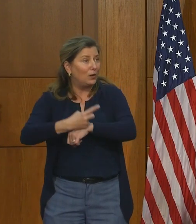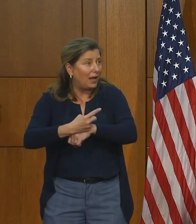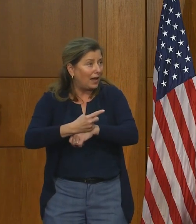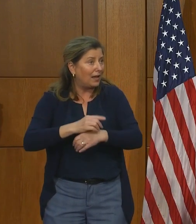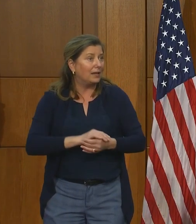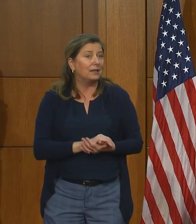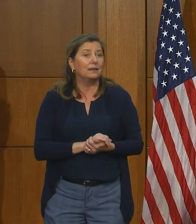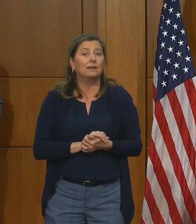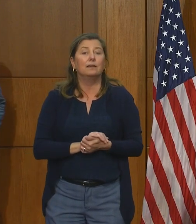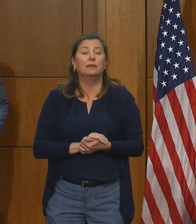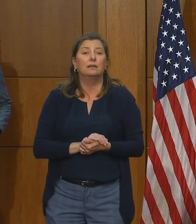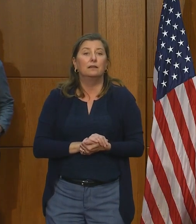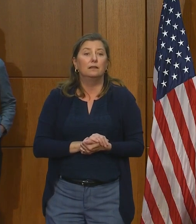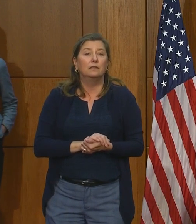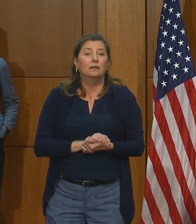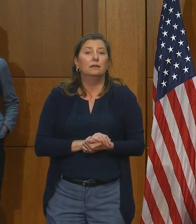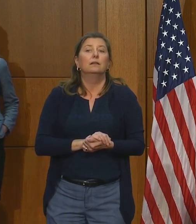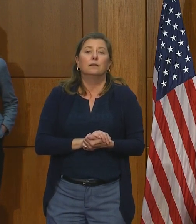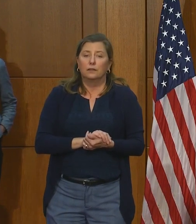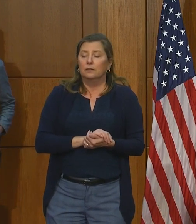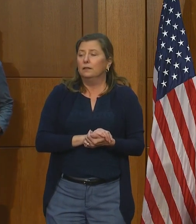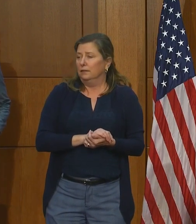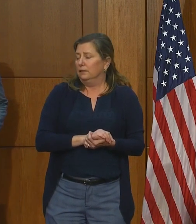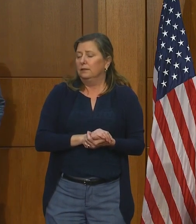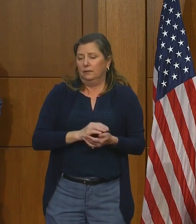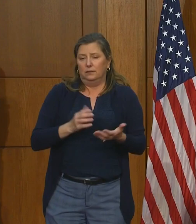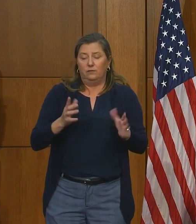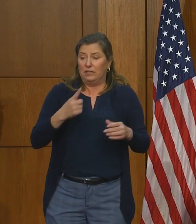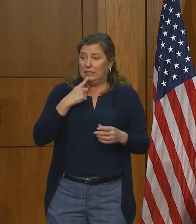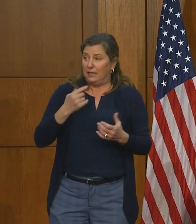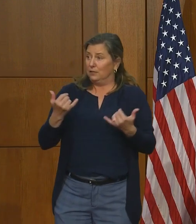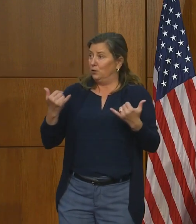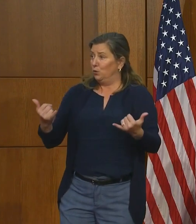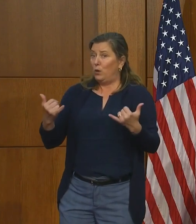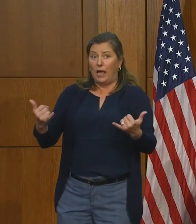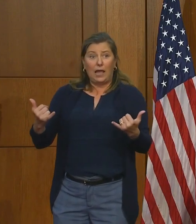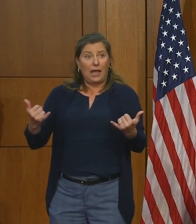CAN AND ANTI YOU FOR OUR